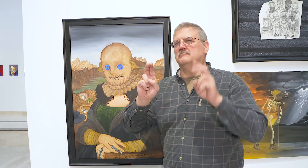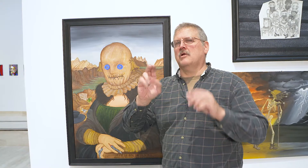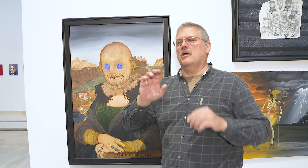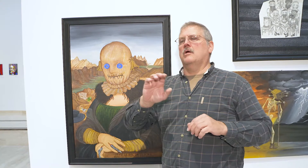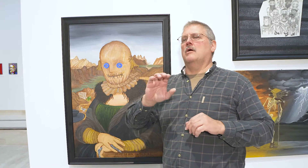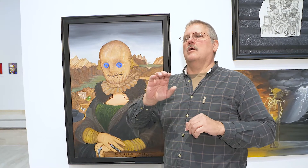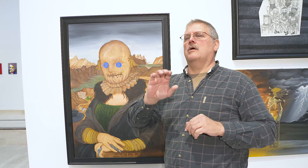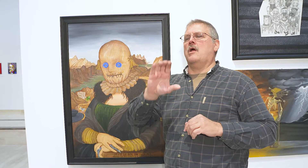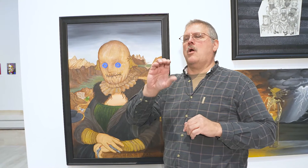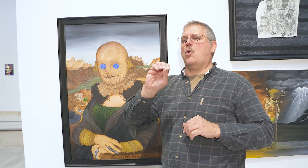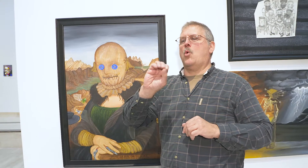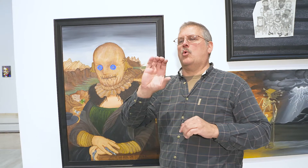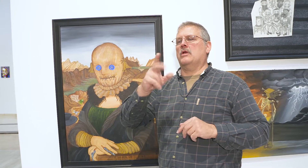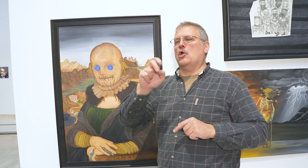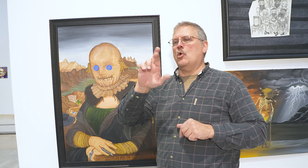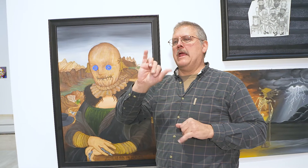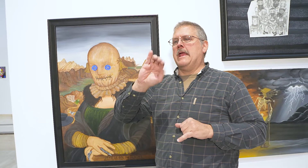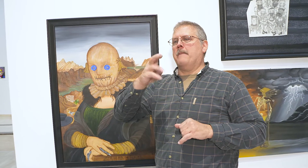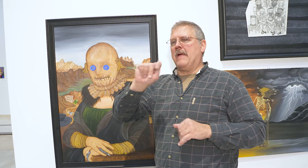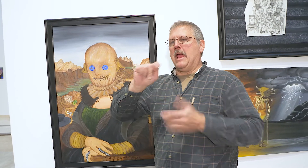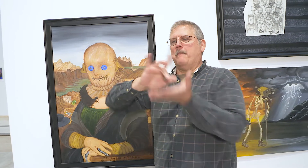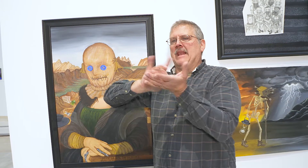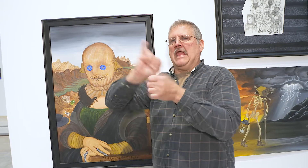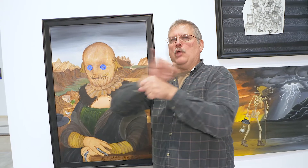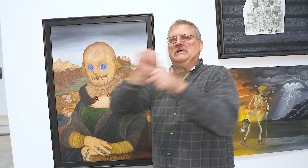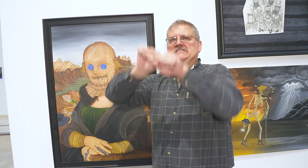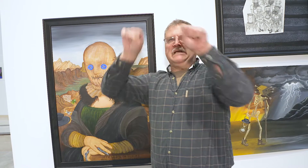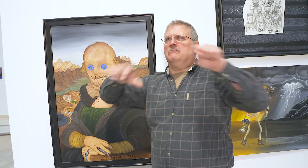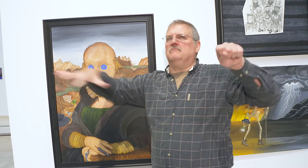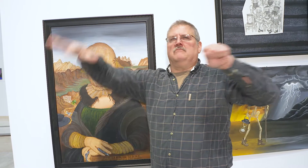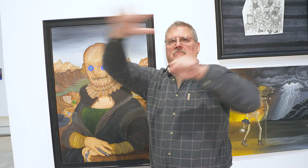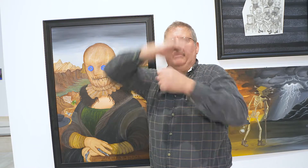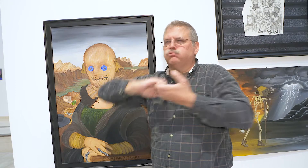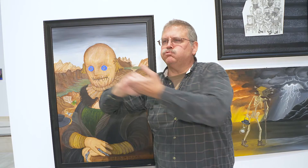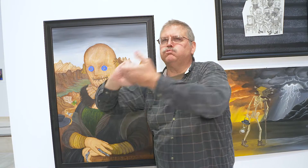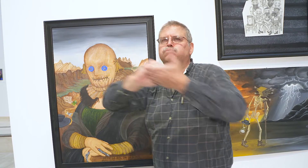represents the cochlear implant medical system, which is pervasive.